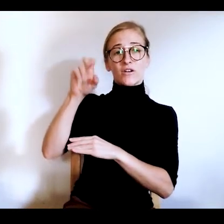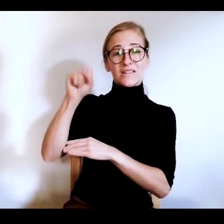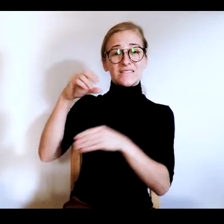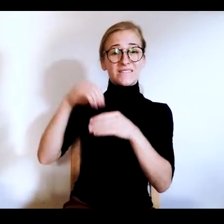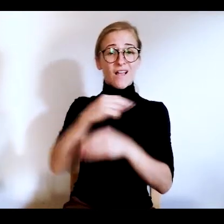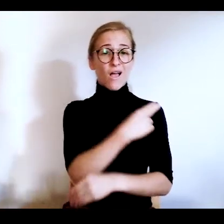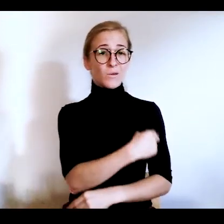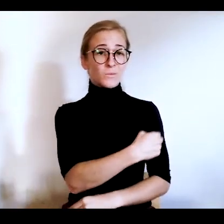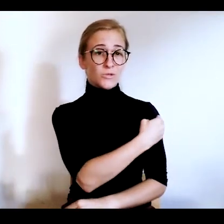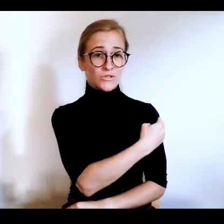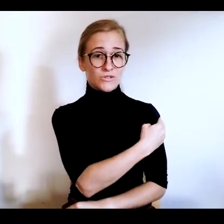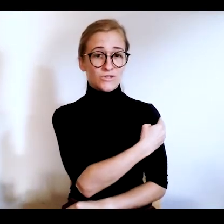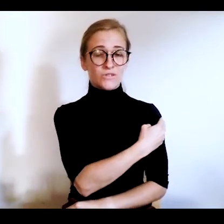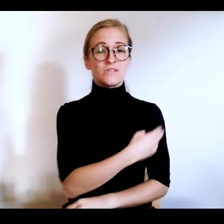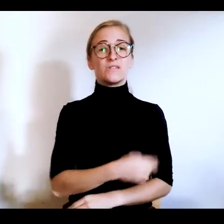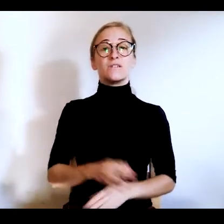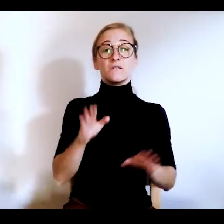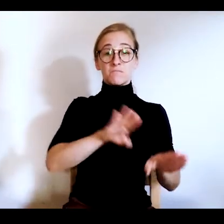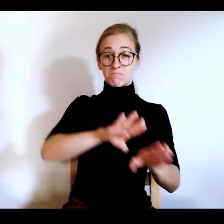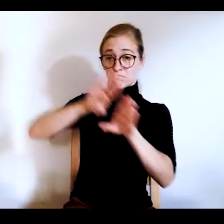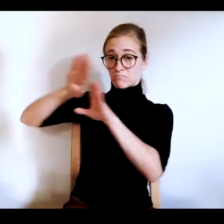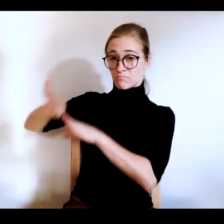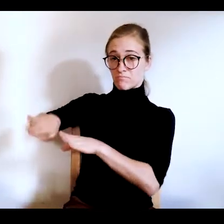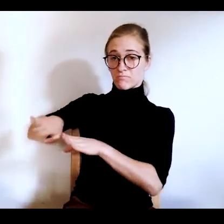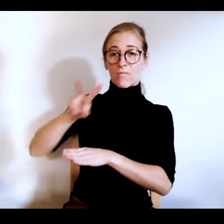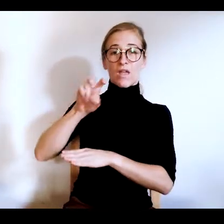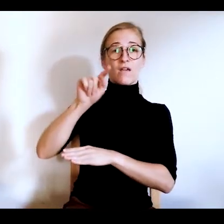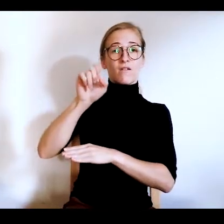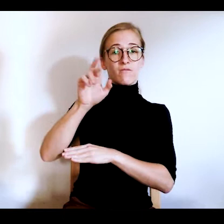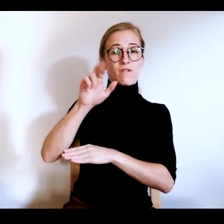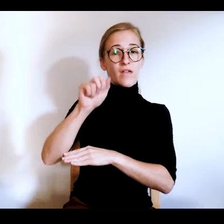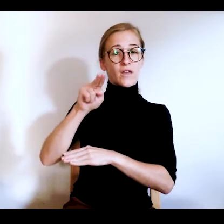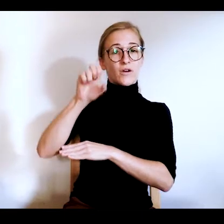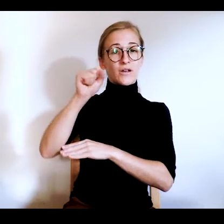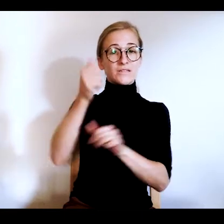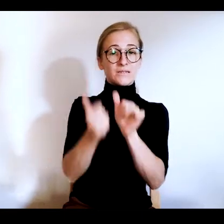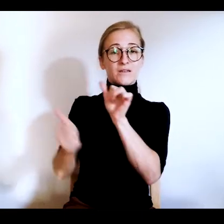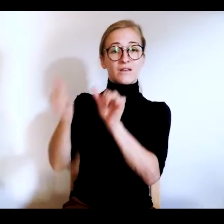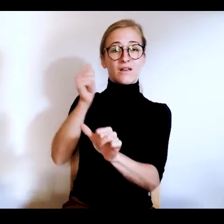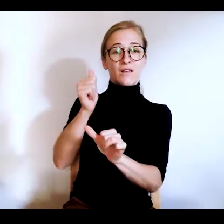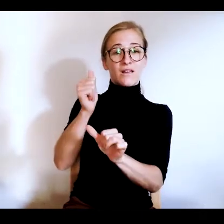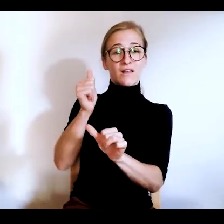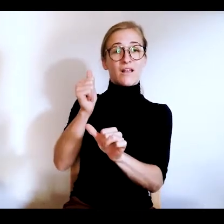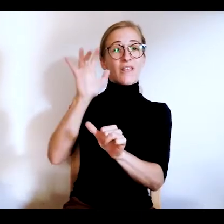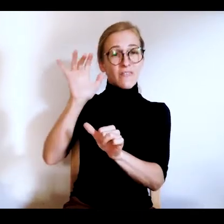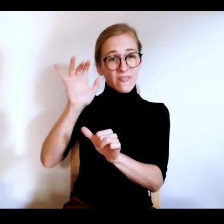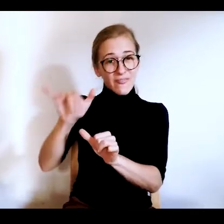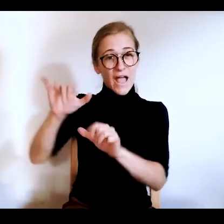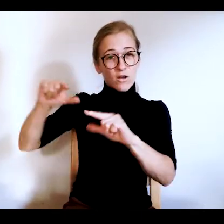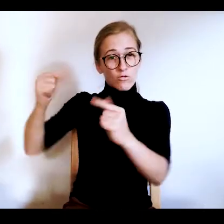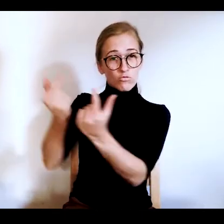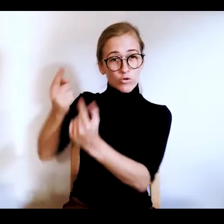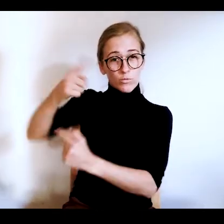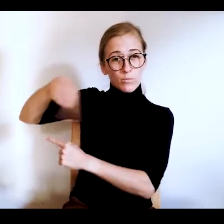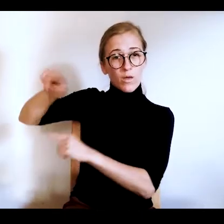Besides, every Veterans Administration is the one that gives benefits